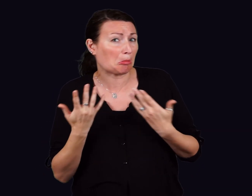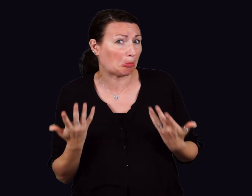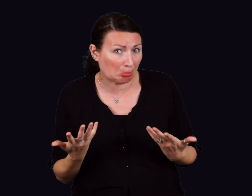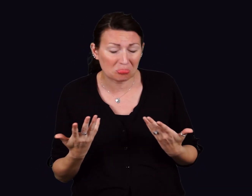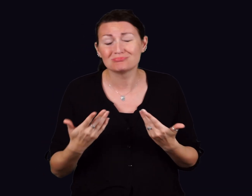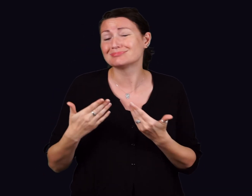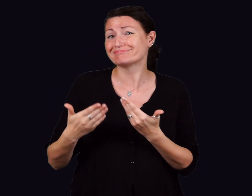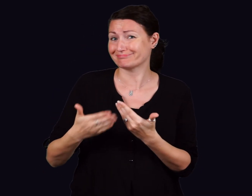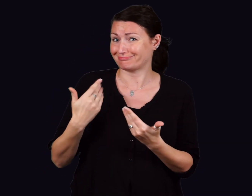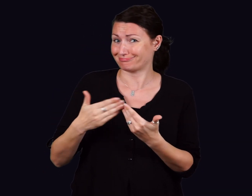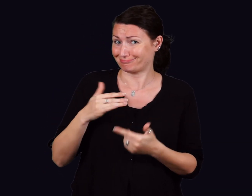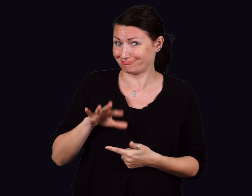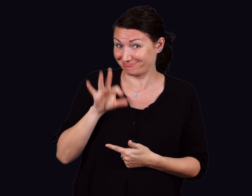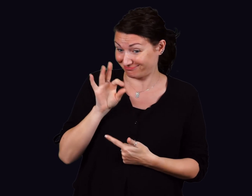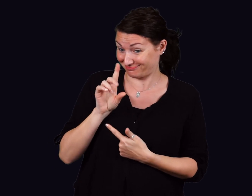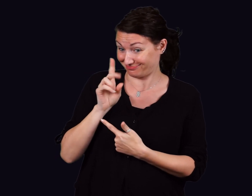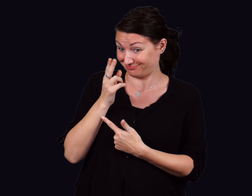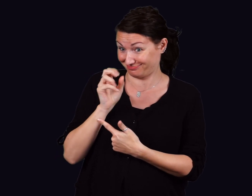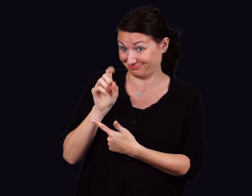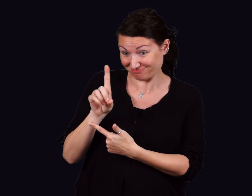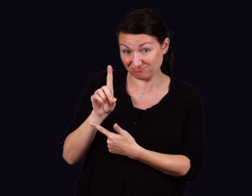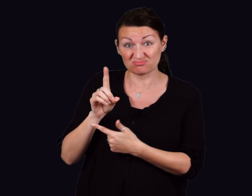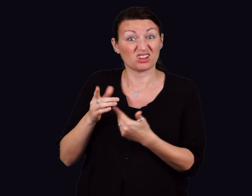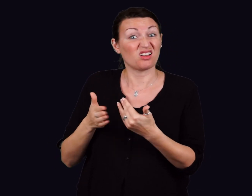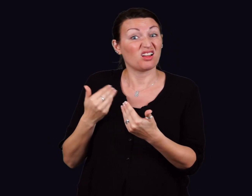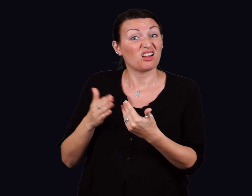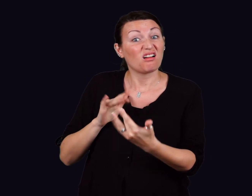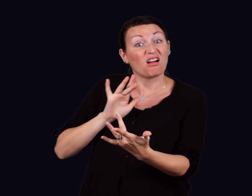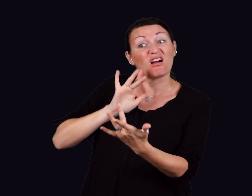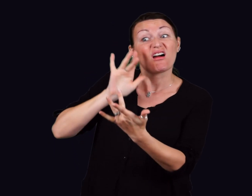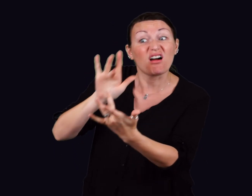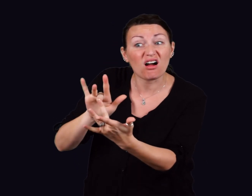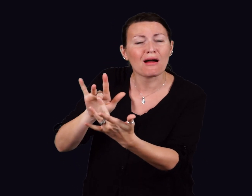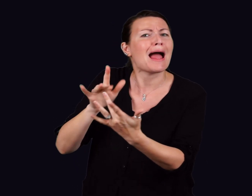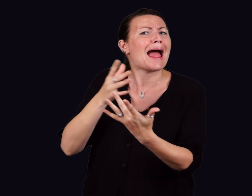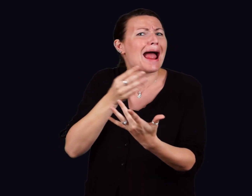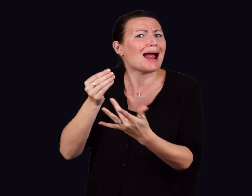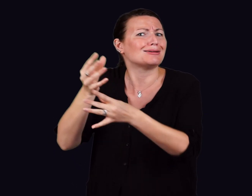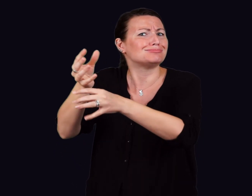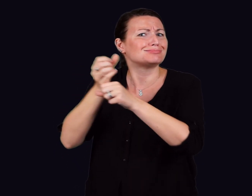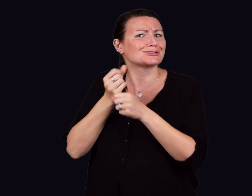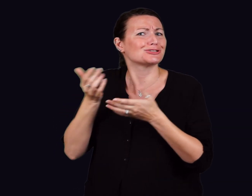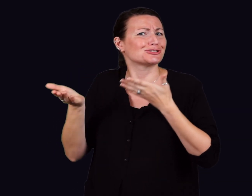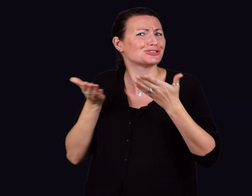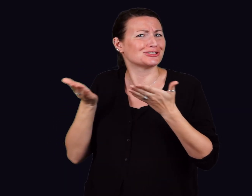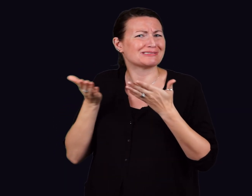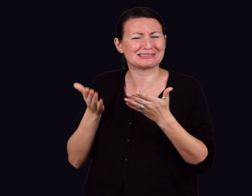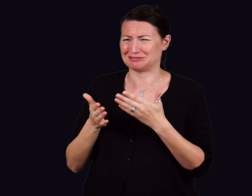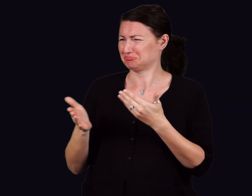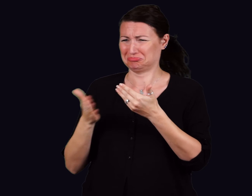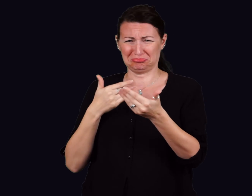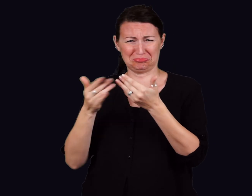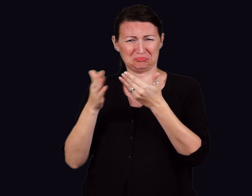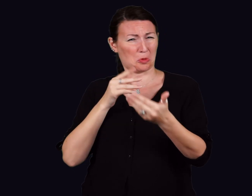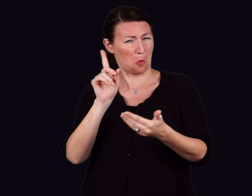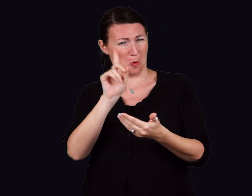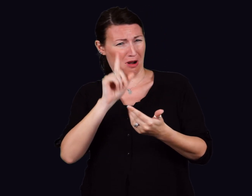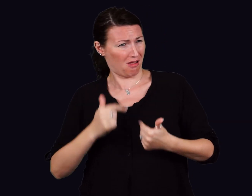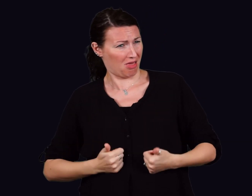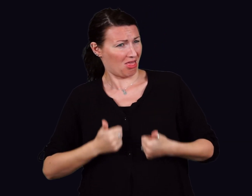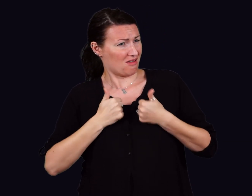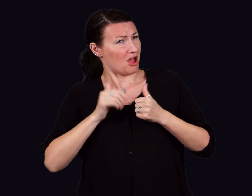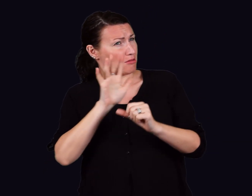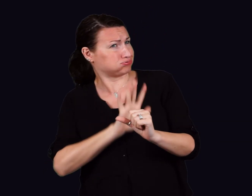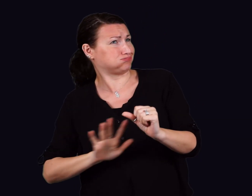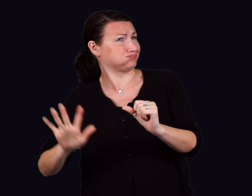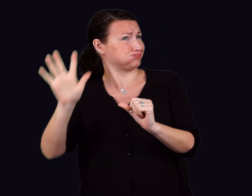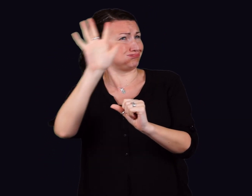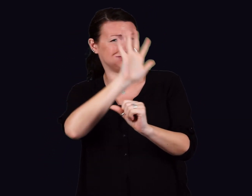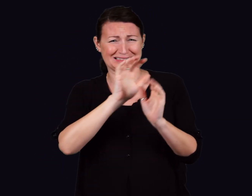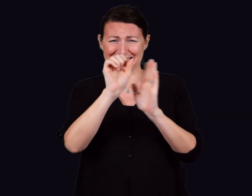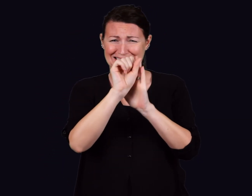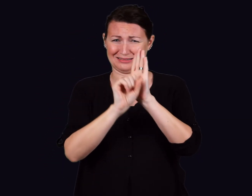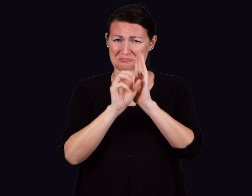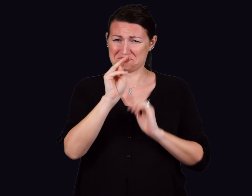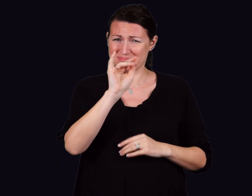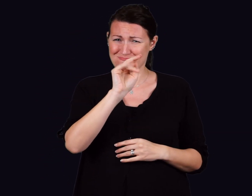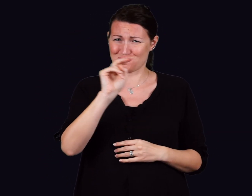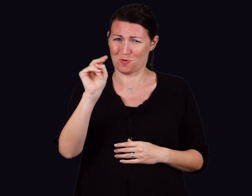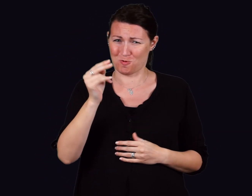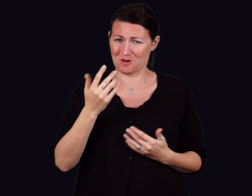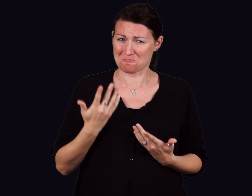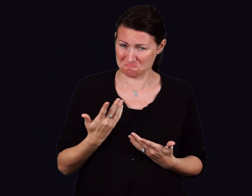it’s easy to find them, contact them and receive services no matter where we live in the state.